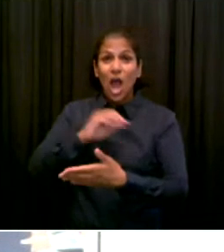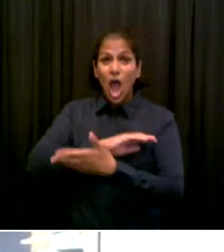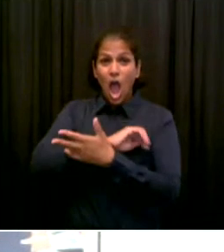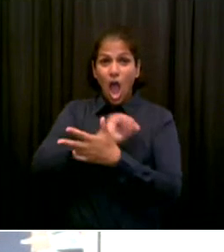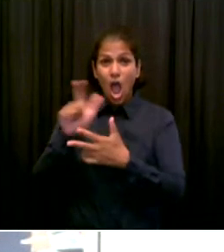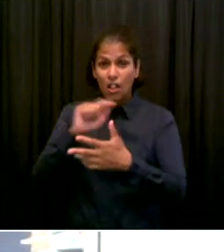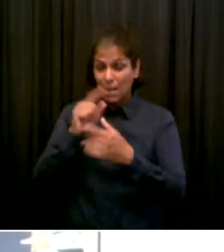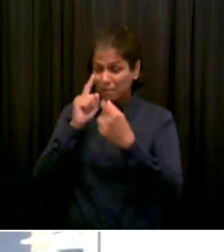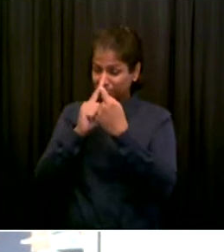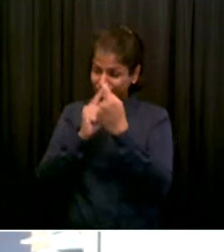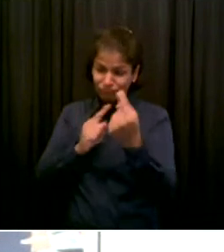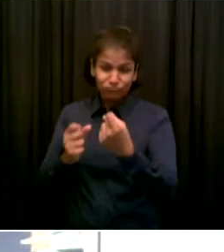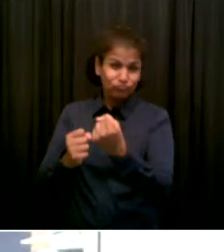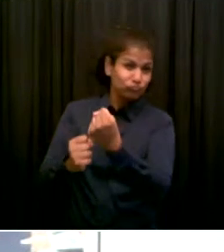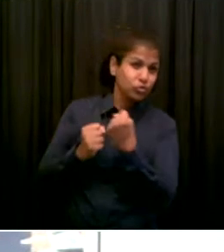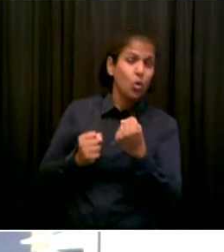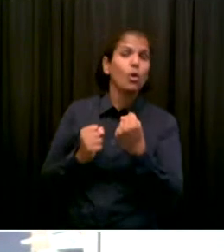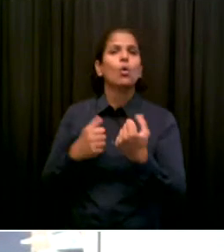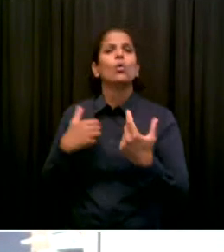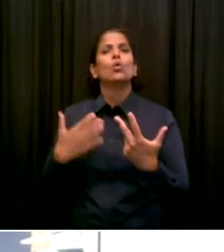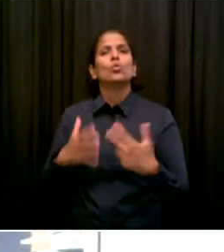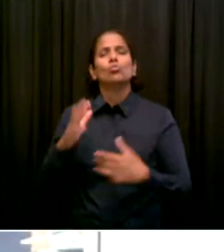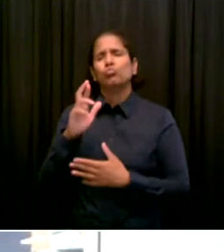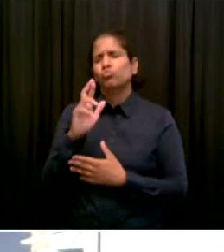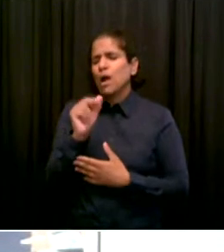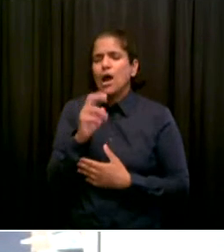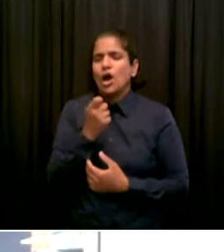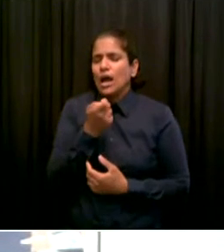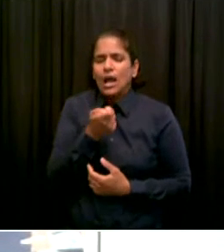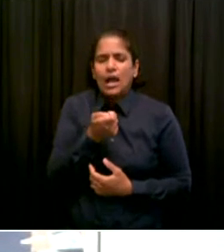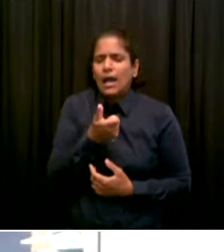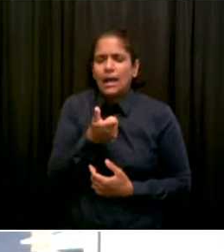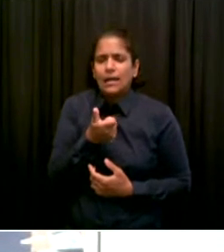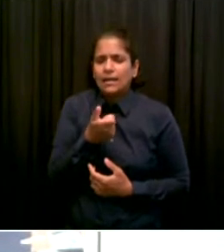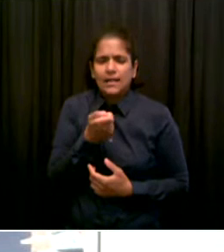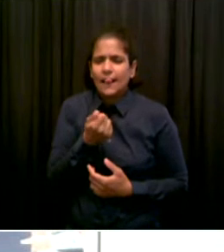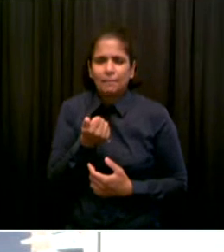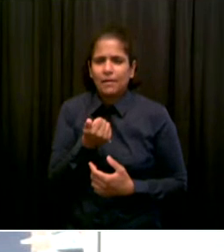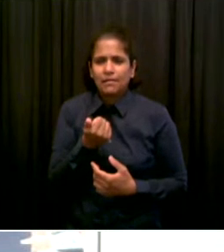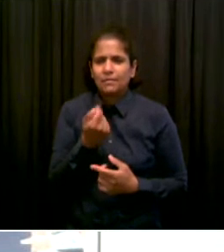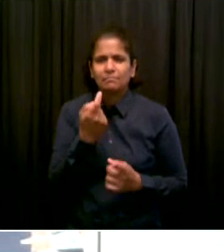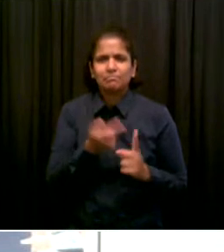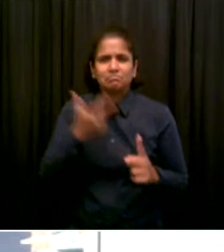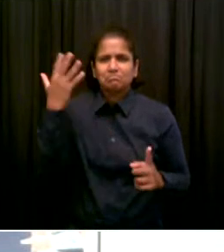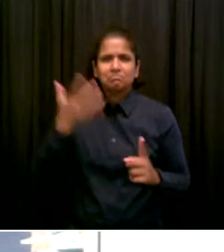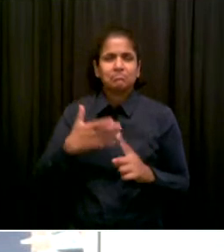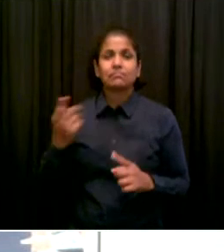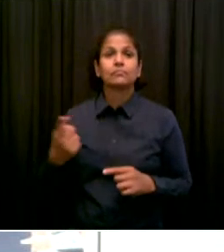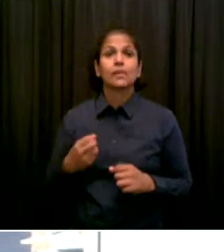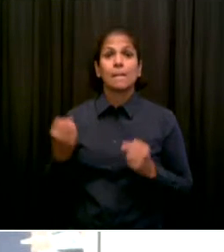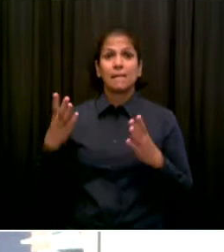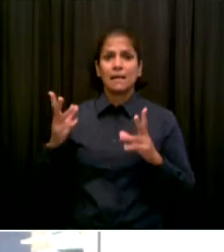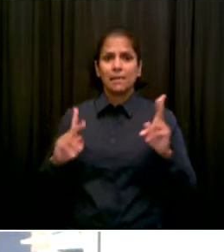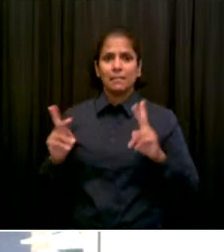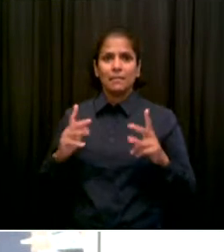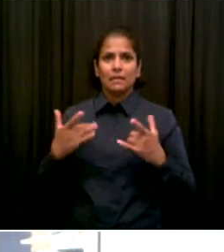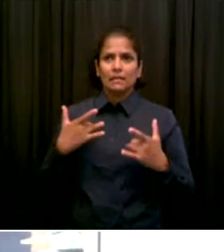THAT'S EXTREMELY RARE. ONE OTHER THING I WILL SAY WHICH IS ONE OF THE THINGS WE